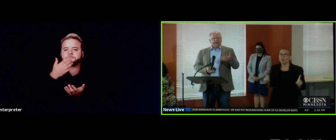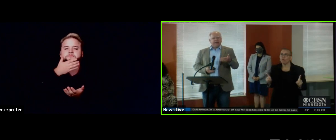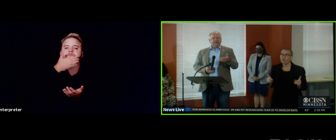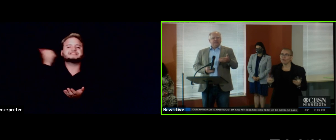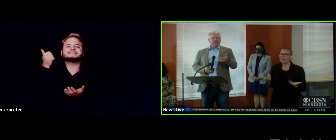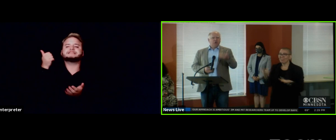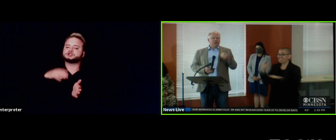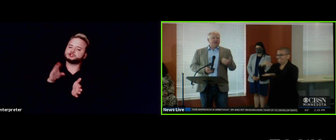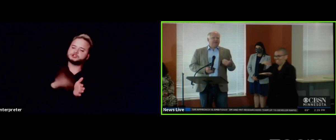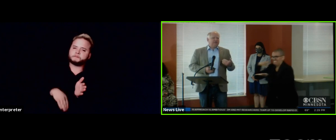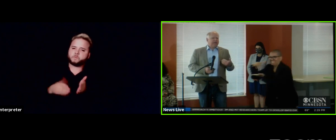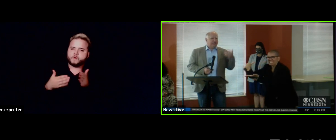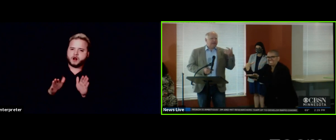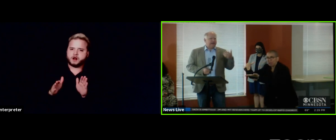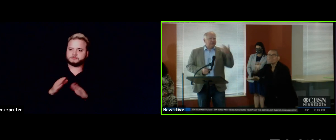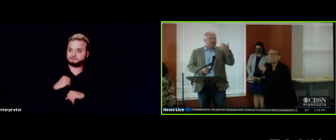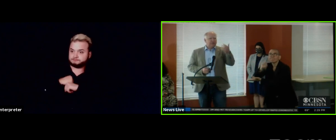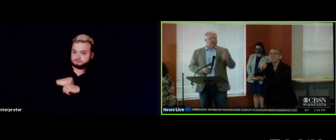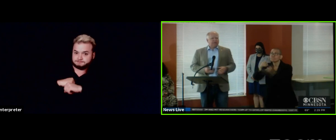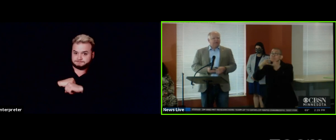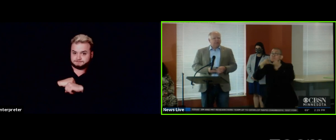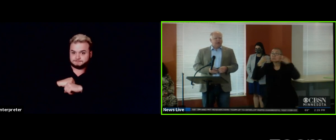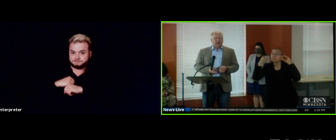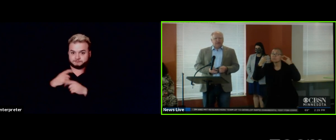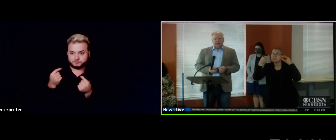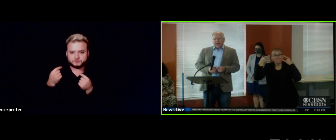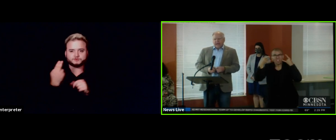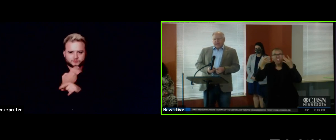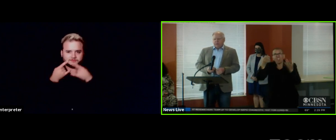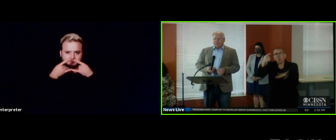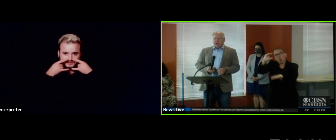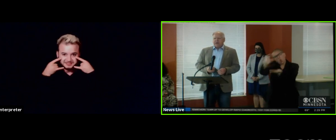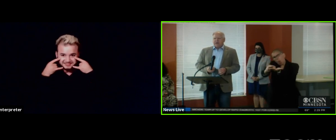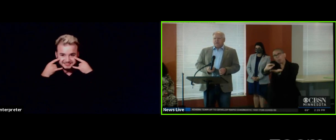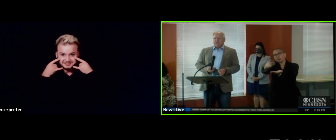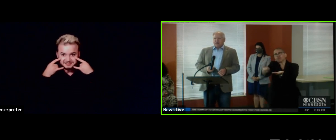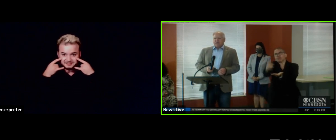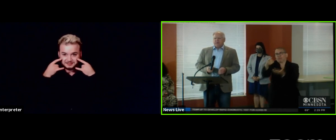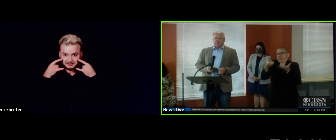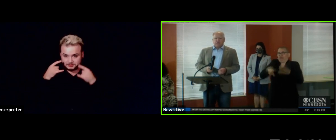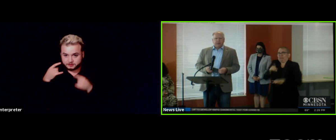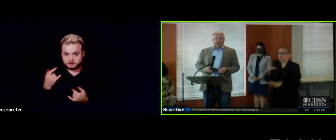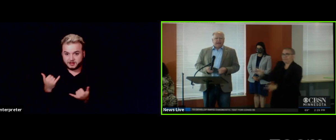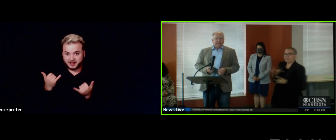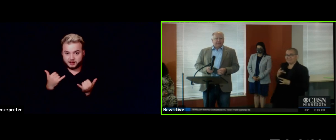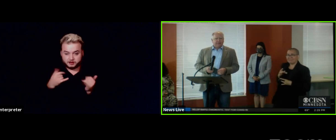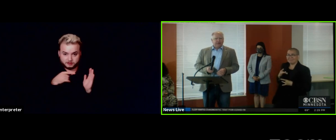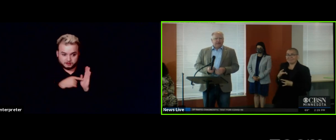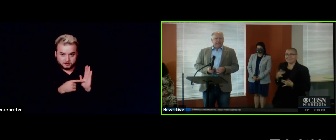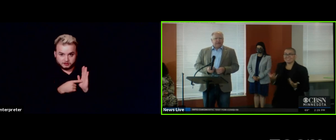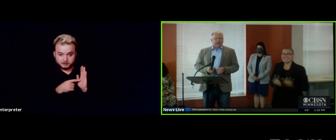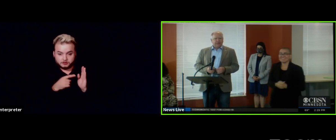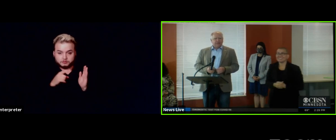it lessens your chance of getting it, not just giving it to someone else, and what we've tried to get is we try to get social buy in. I'll just be very candid, there was a recent